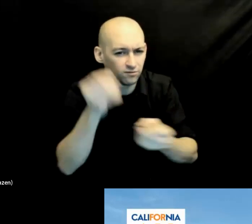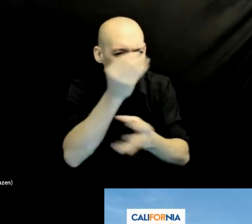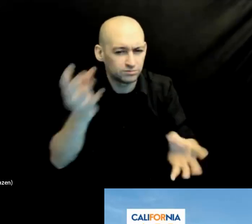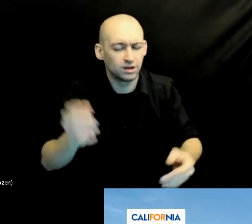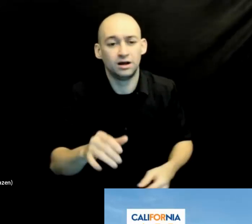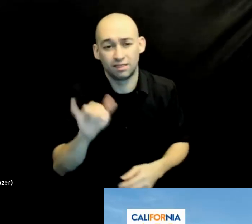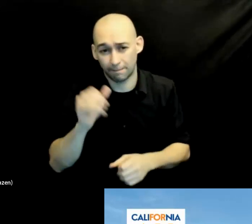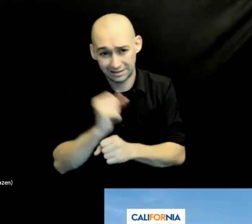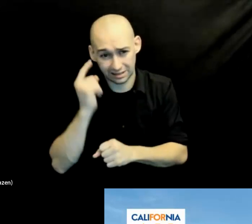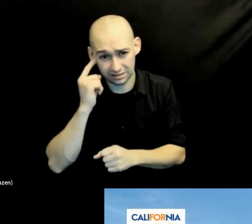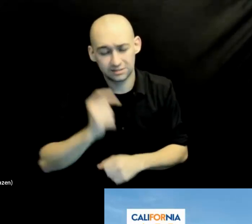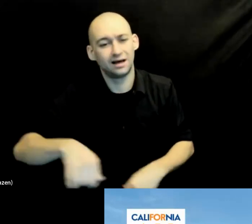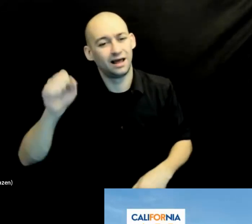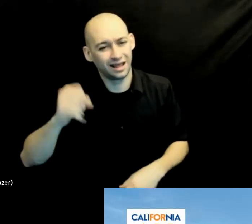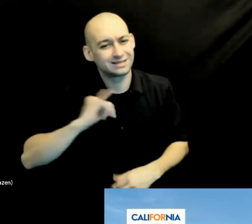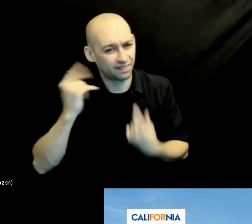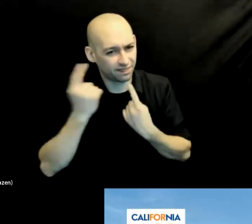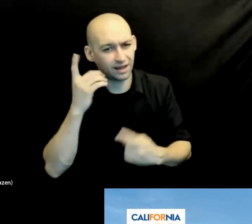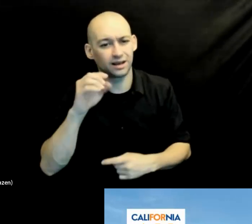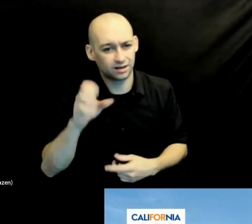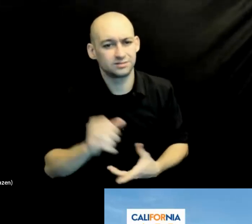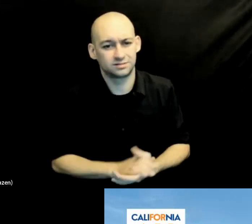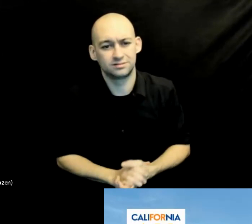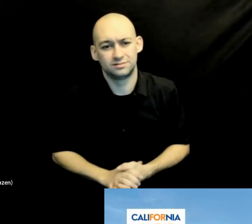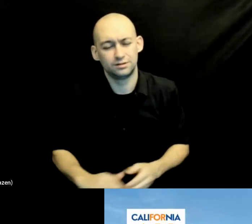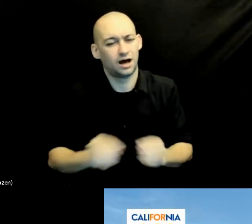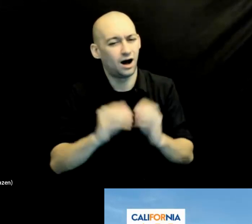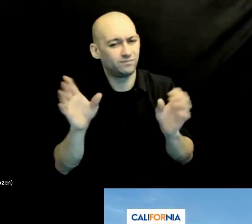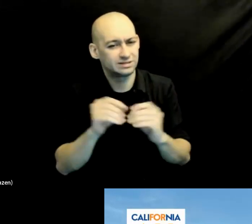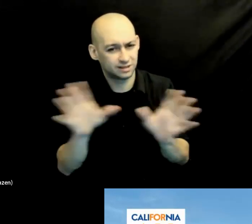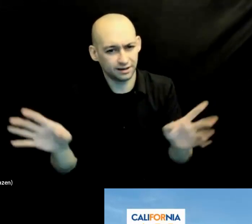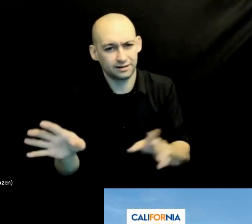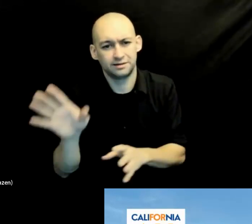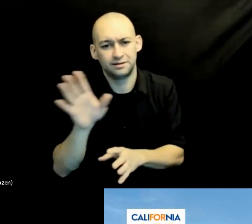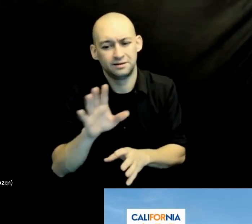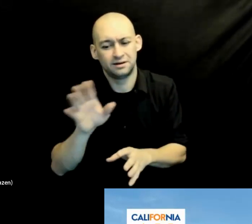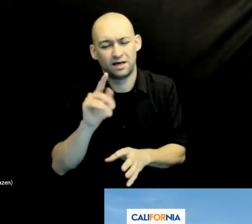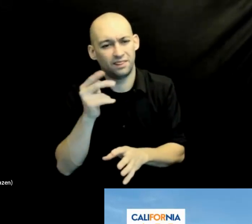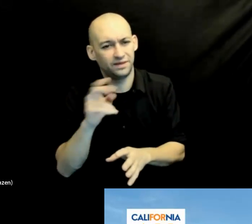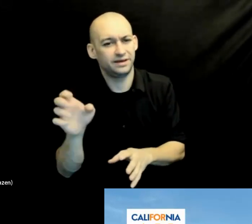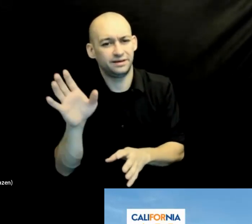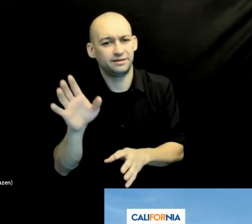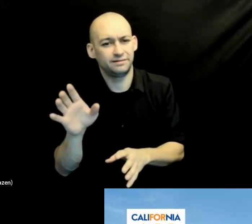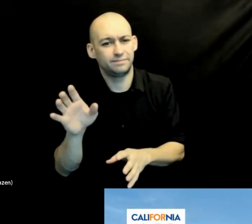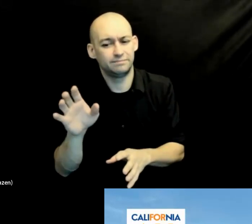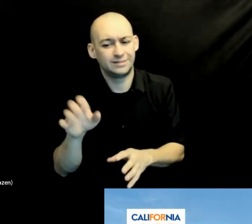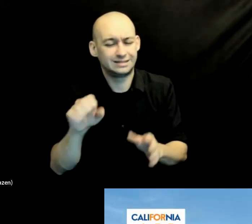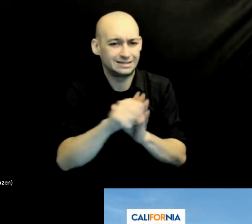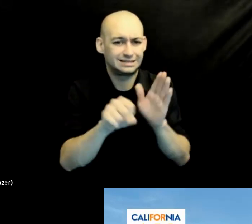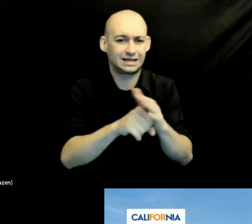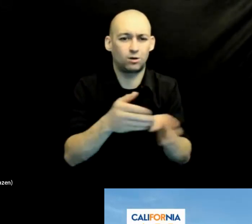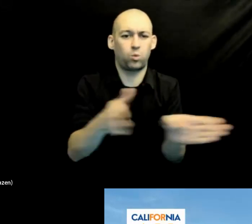sense Rebecca. Obviously, you know, the state, what the draft Statewide Digital Equity Plan